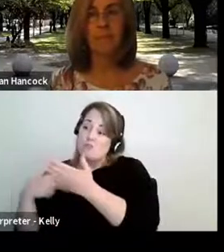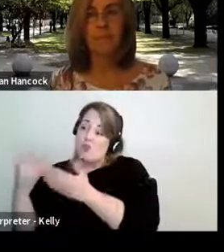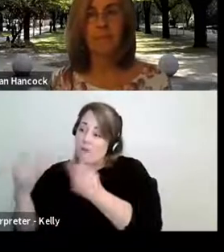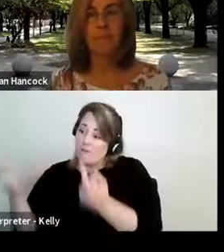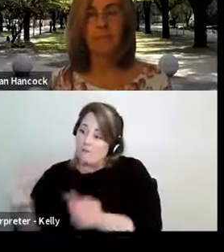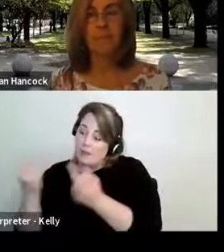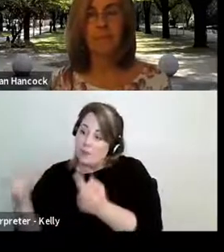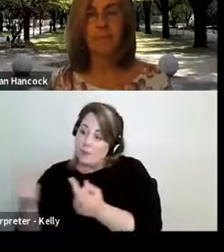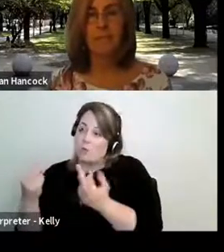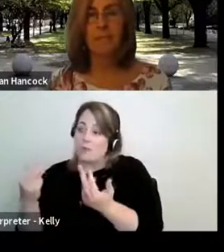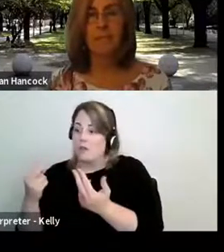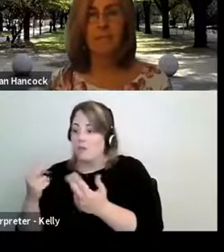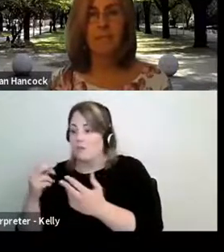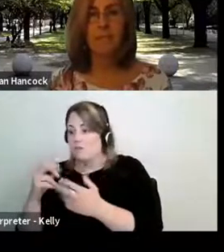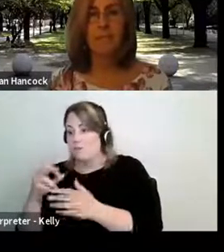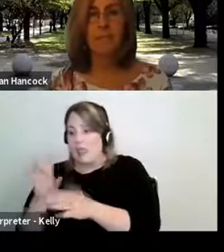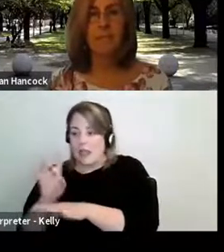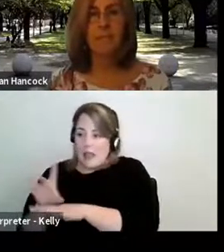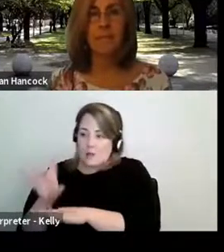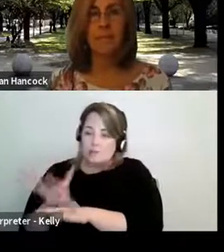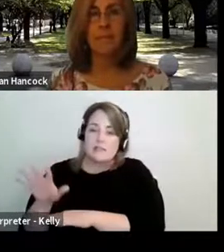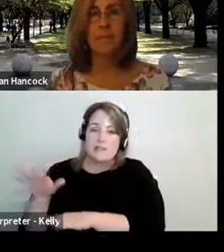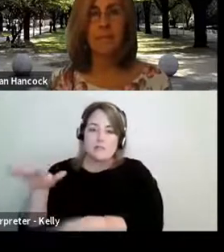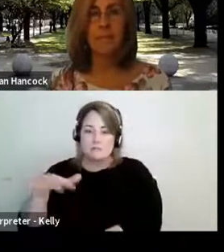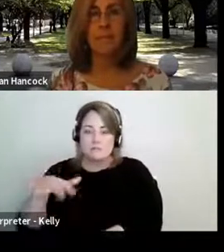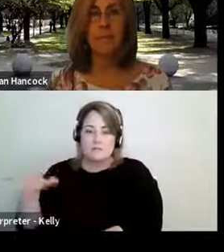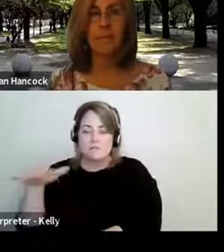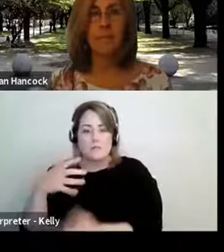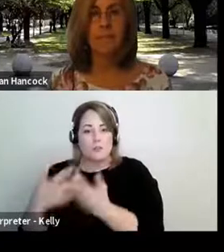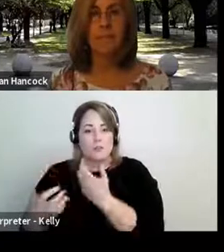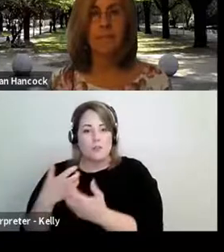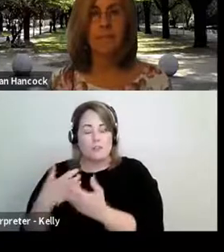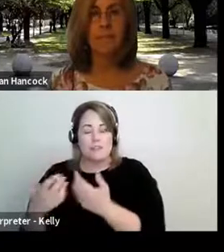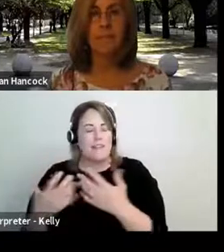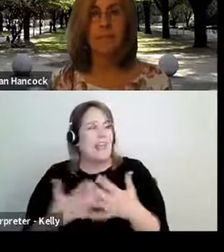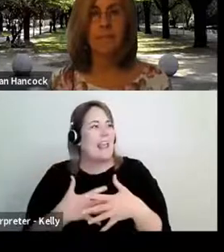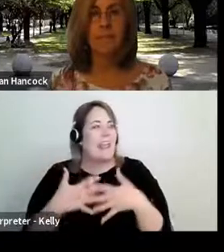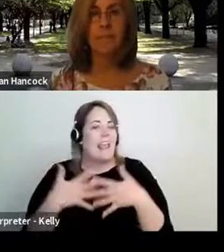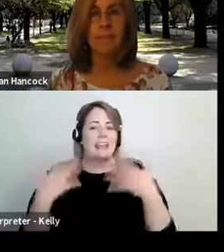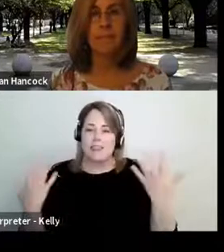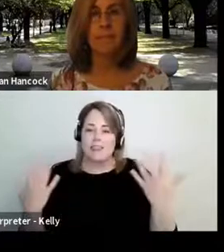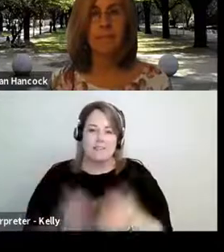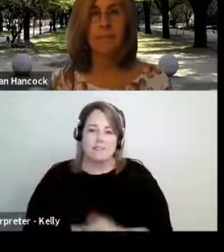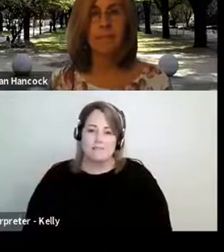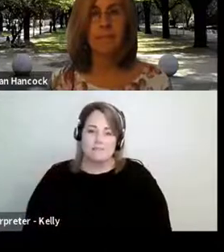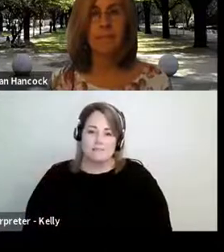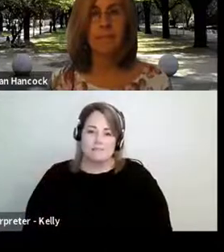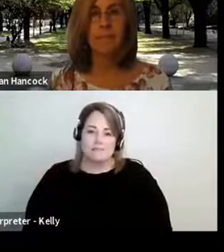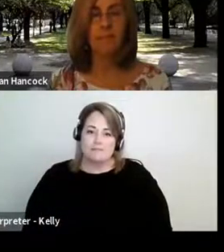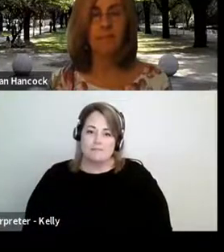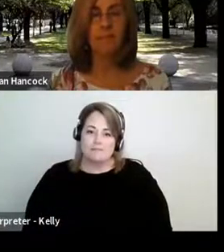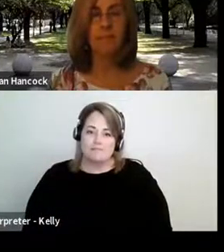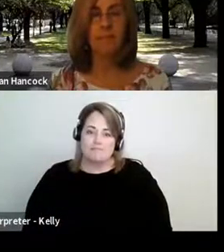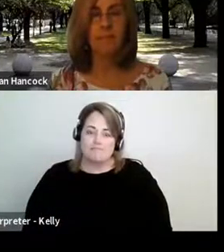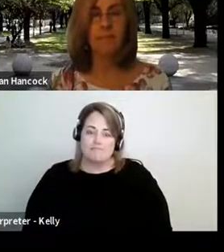in the counselling section of our university. Anything that I am distributing information about